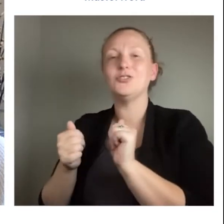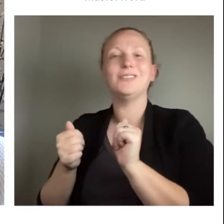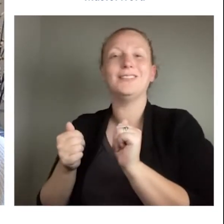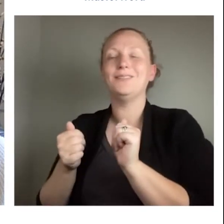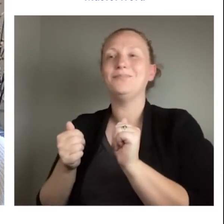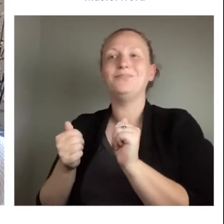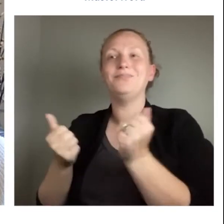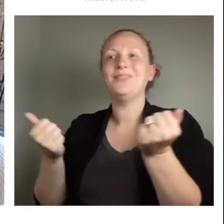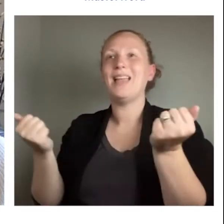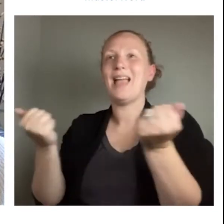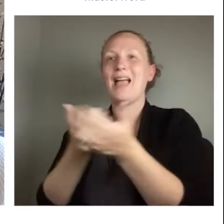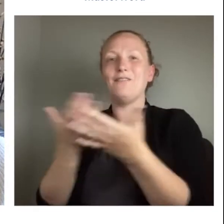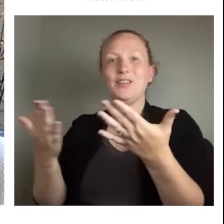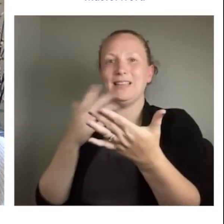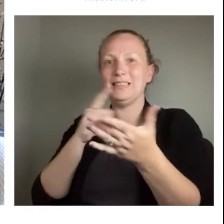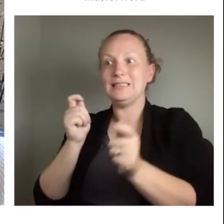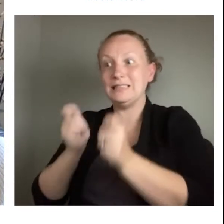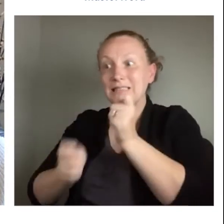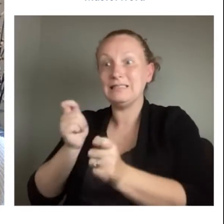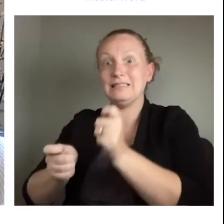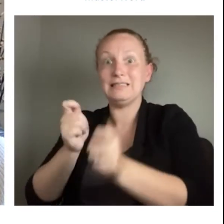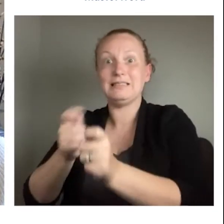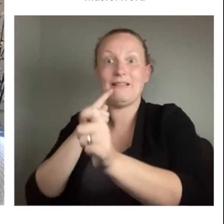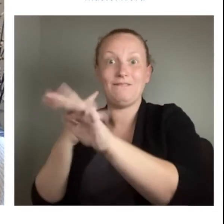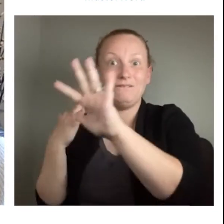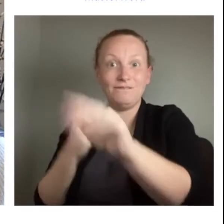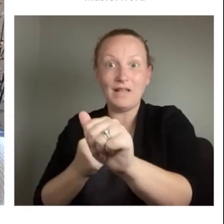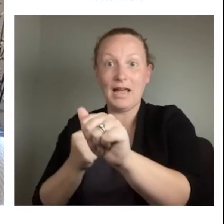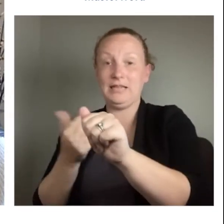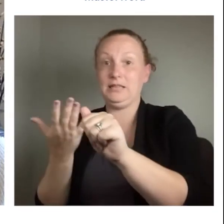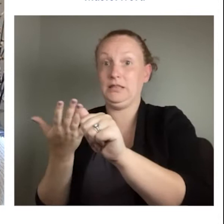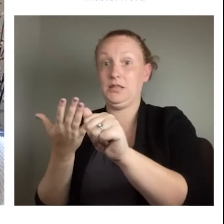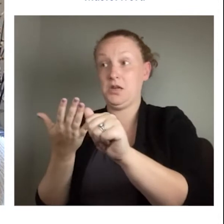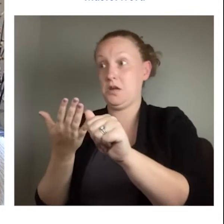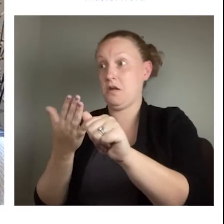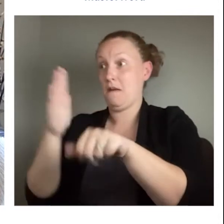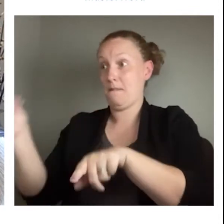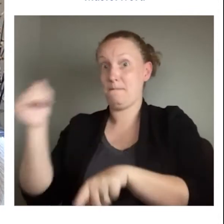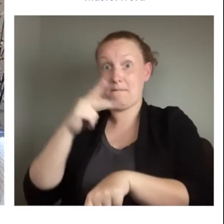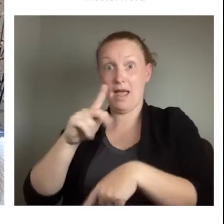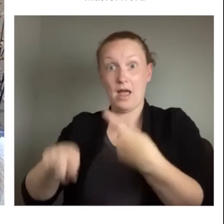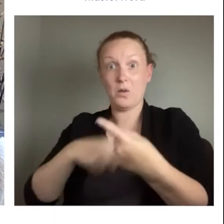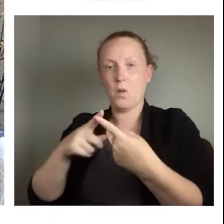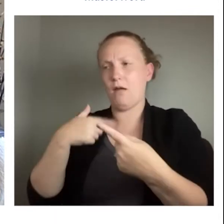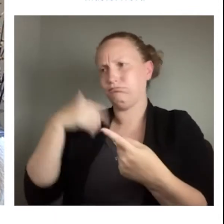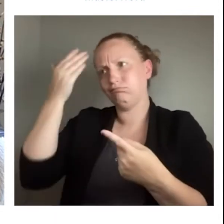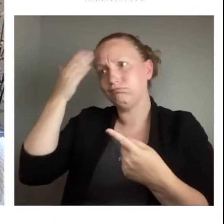things are changing rapidly. So maybe everything will go back to normal in a month, maybe in two months, maybe in six months, we don't know.